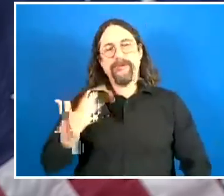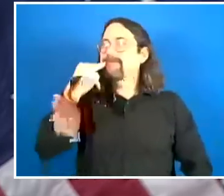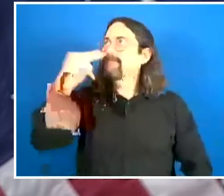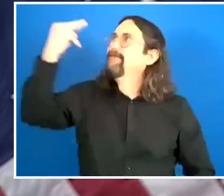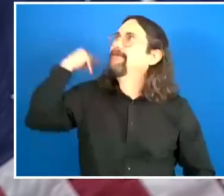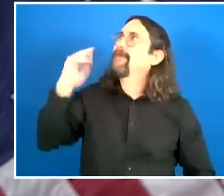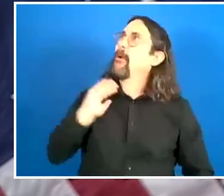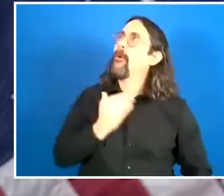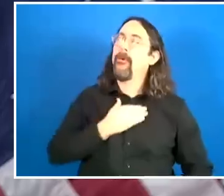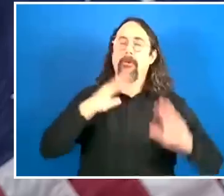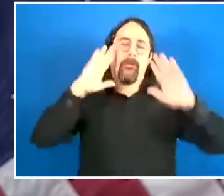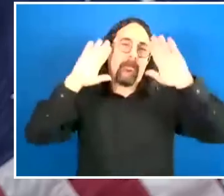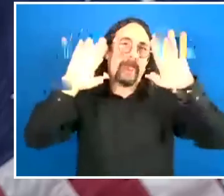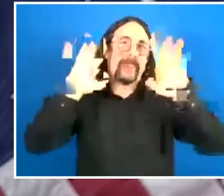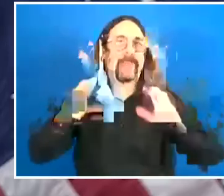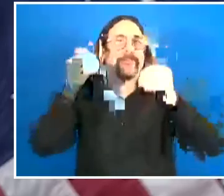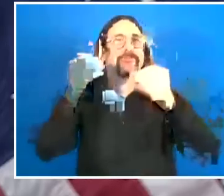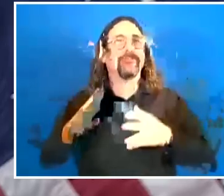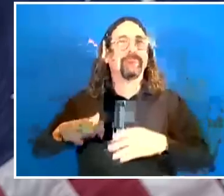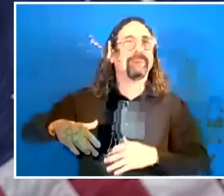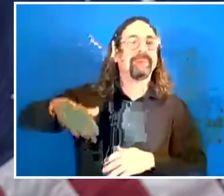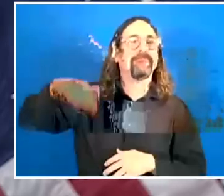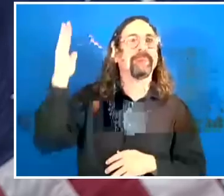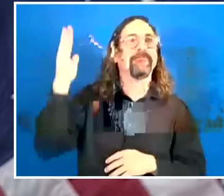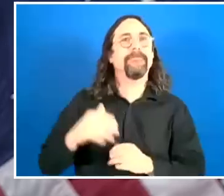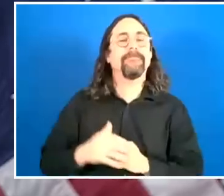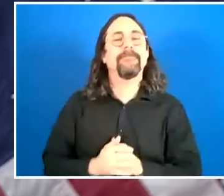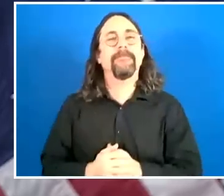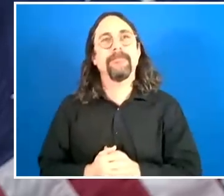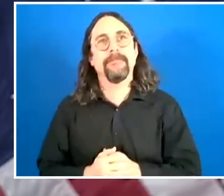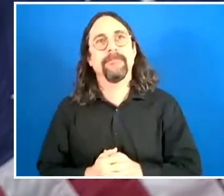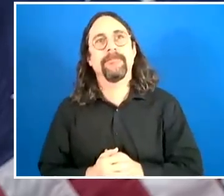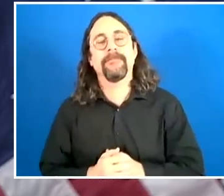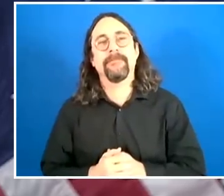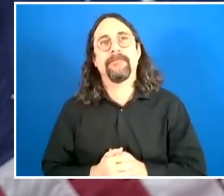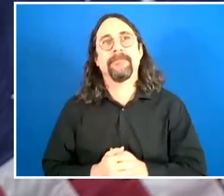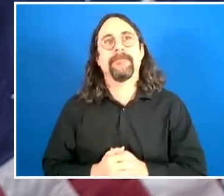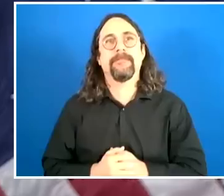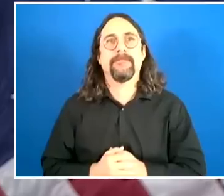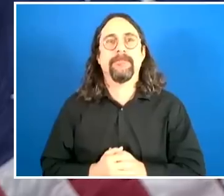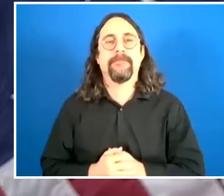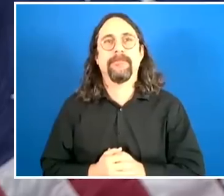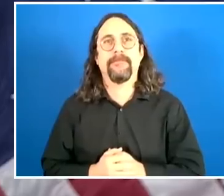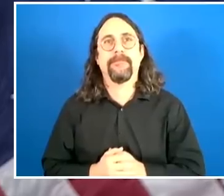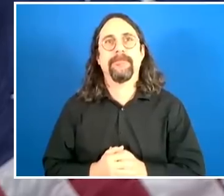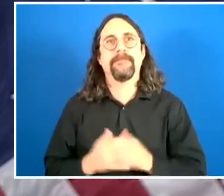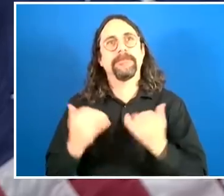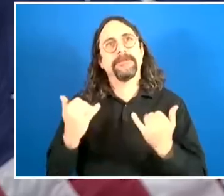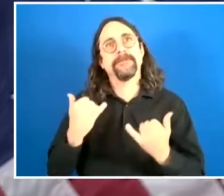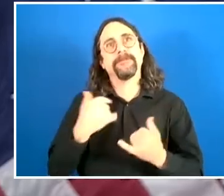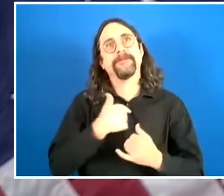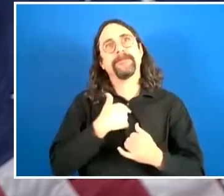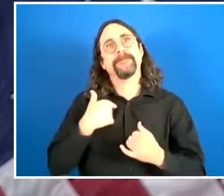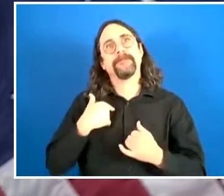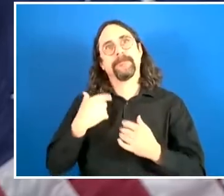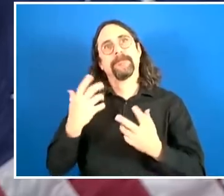OF THIS CRISIS CAN LOOK BACK AT THOSE TEACHERS AND NOW WE'RE